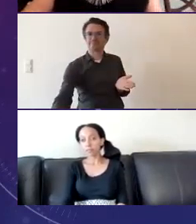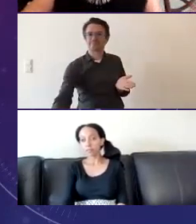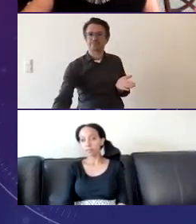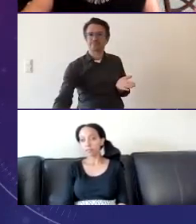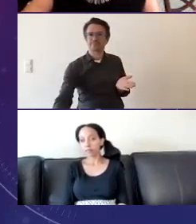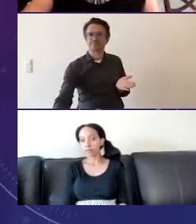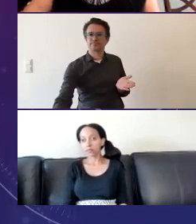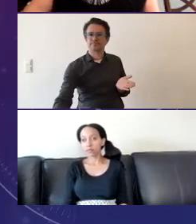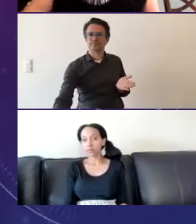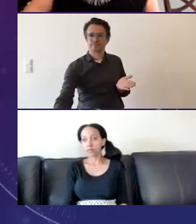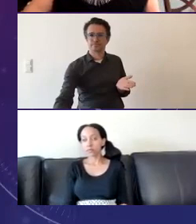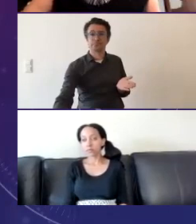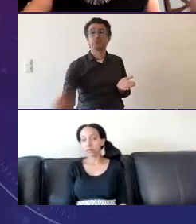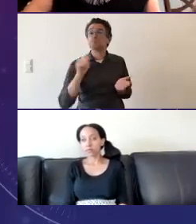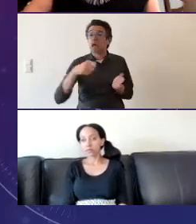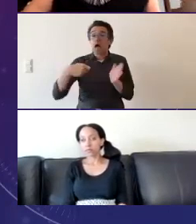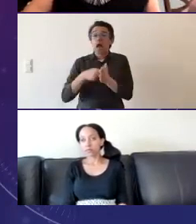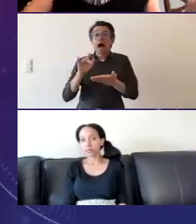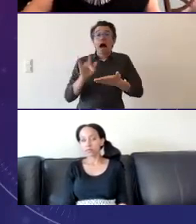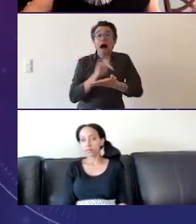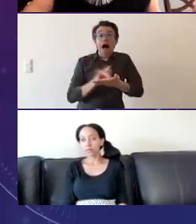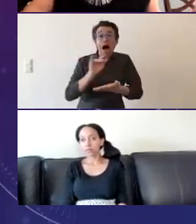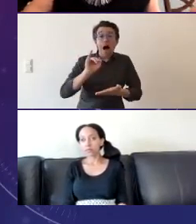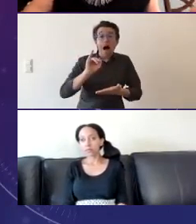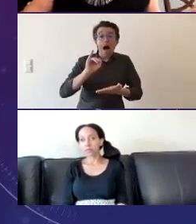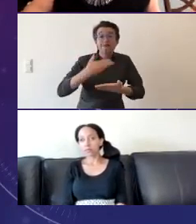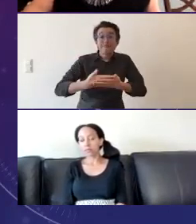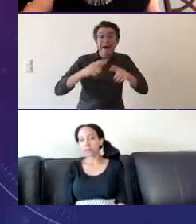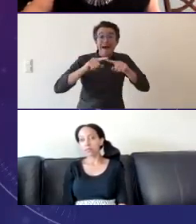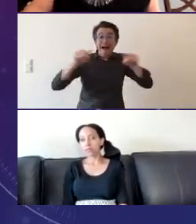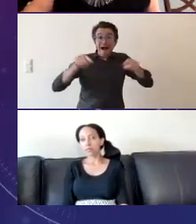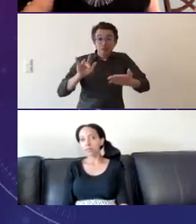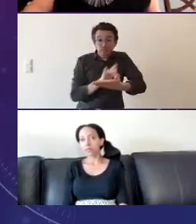can use color and version so the direct sky link is in the chat